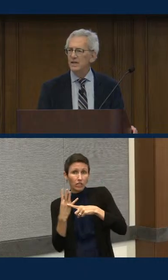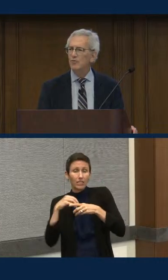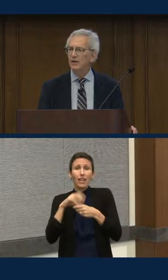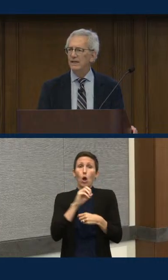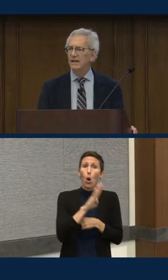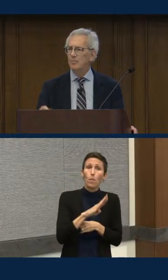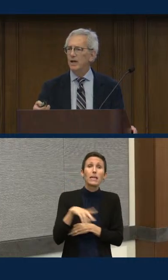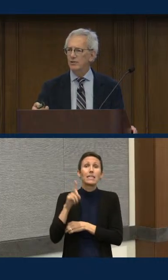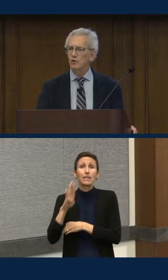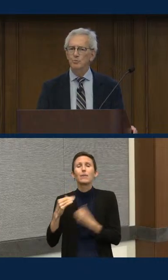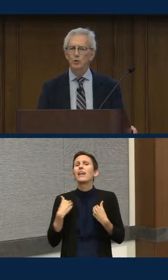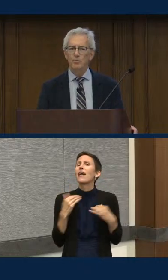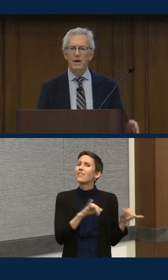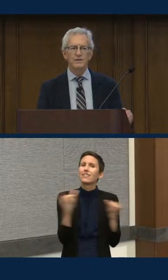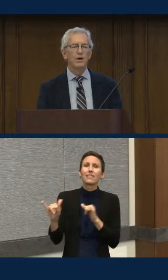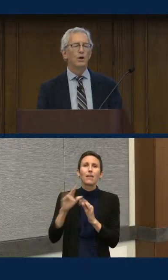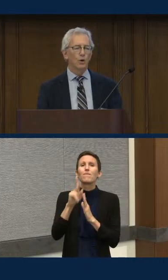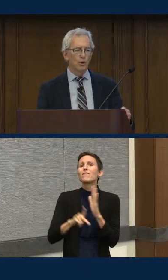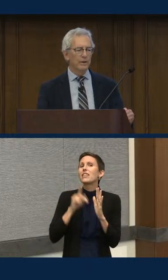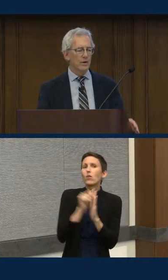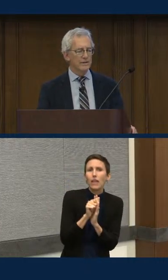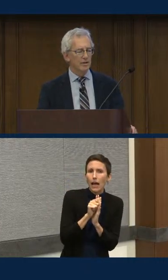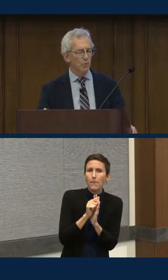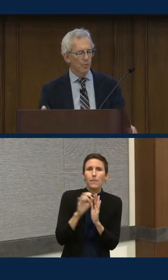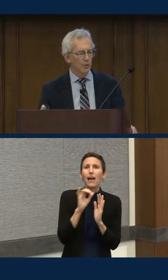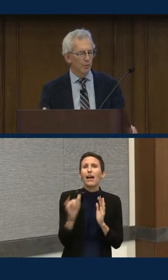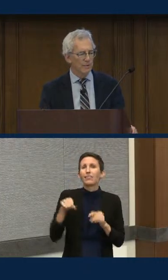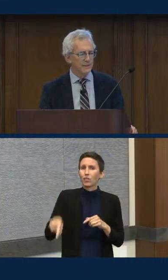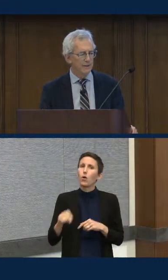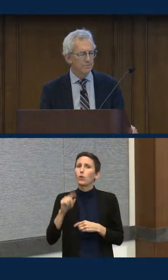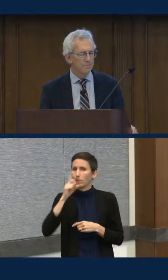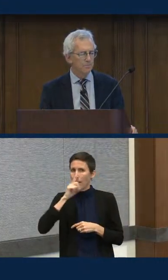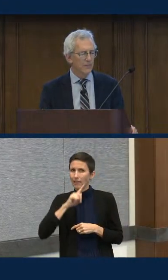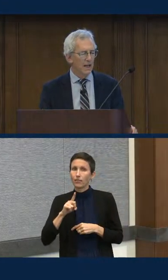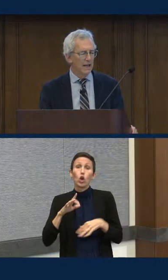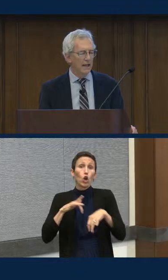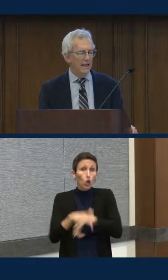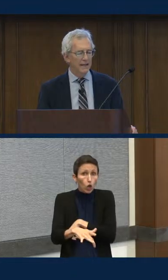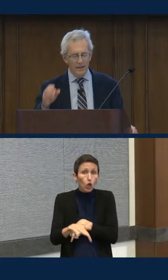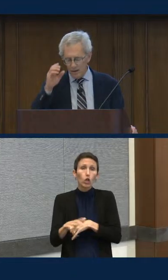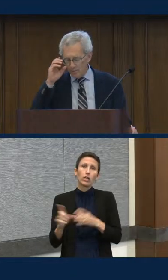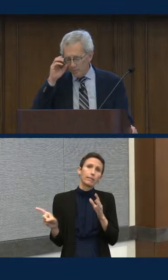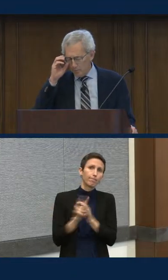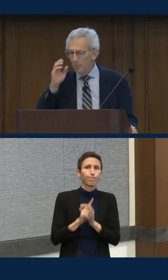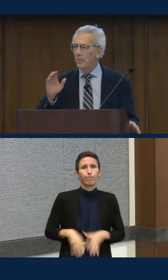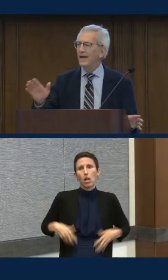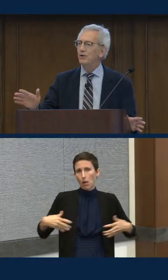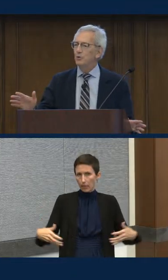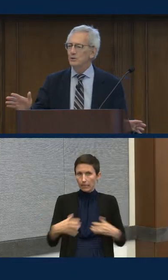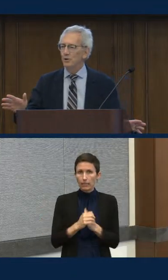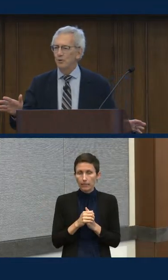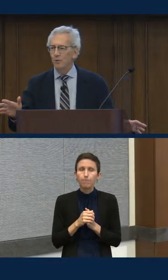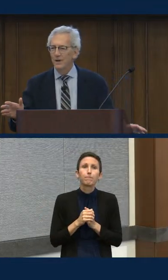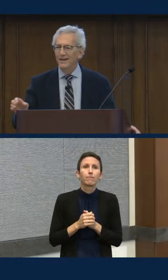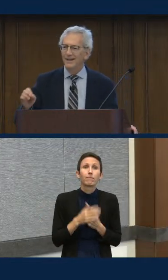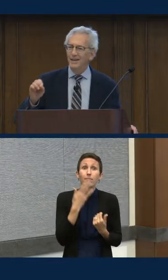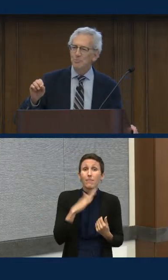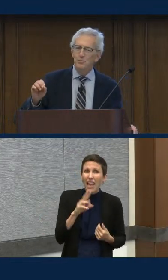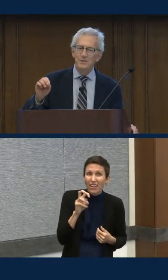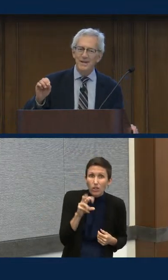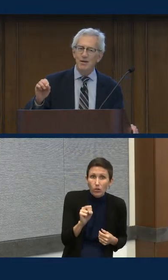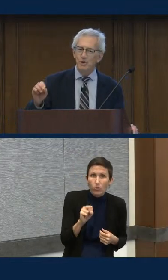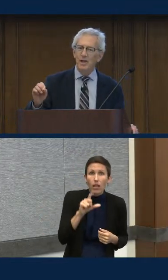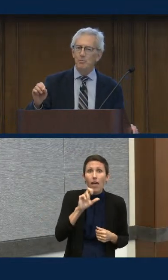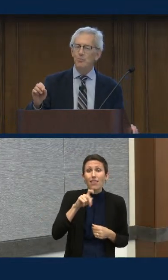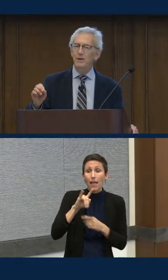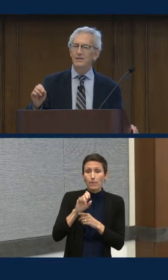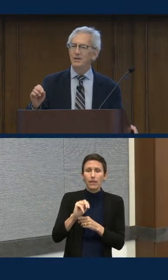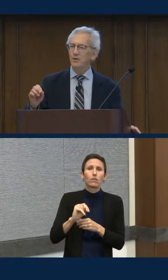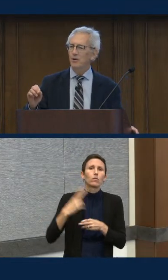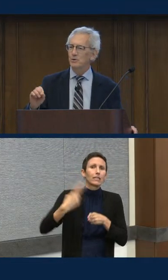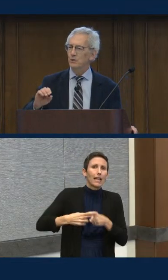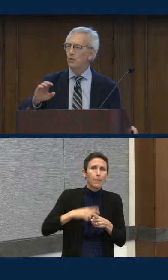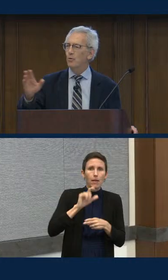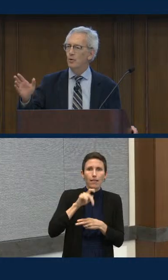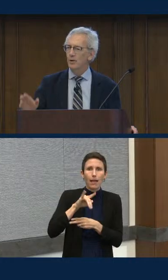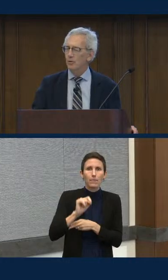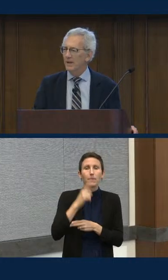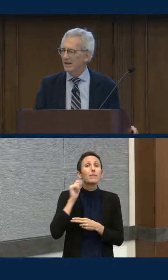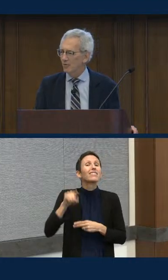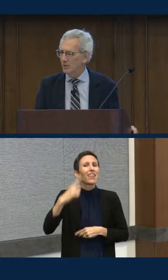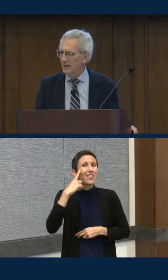the same phenotype as the mu